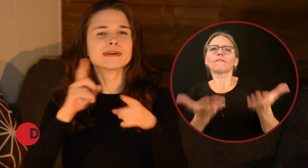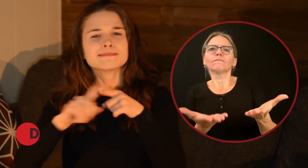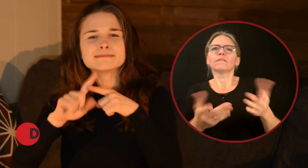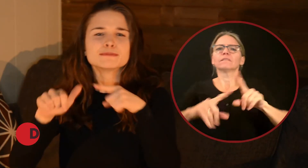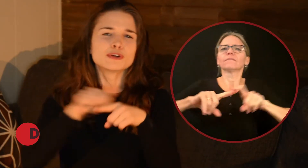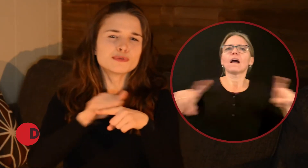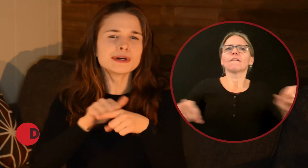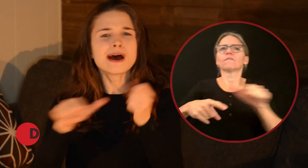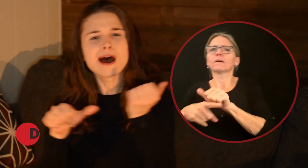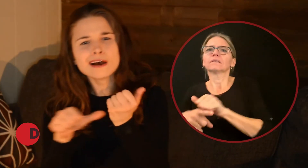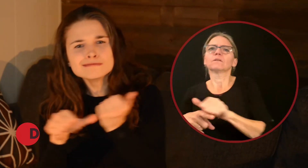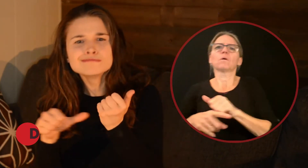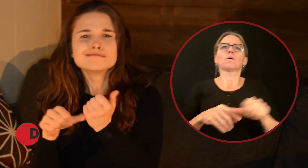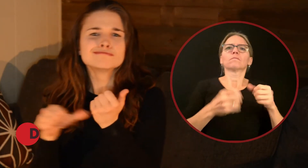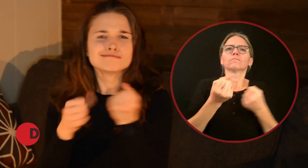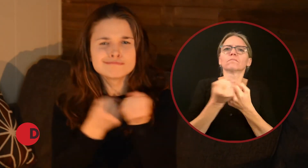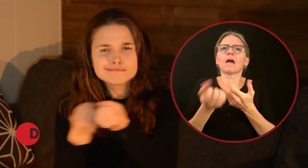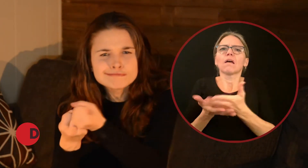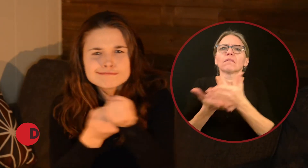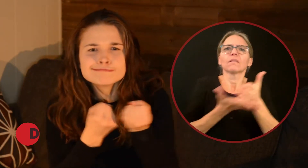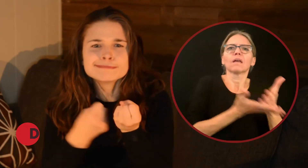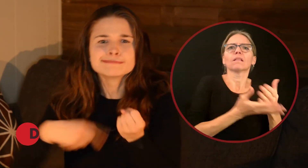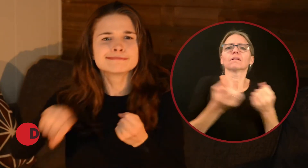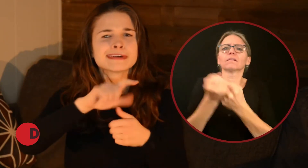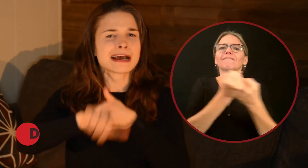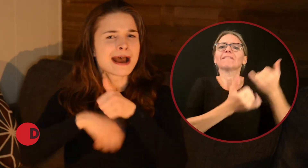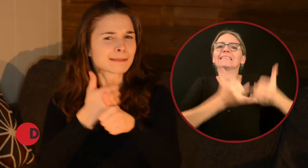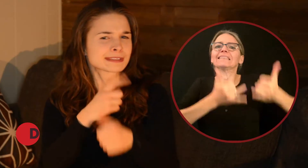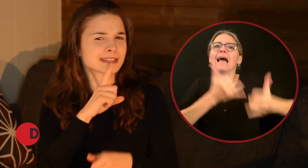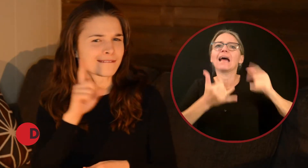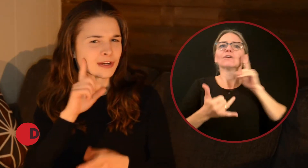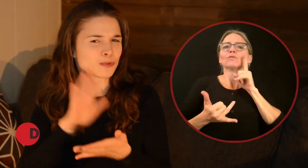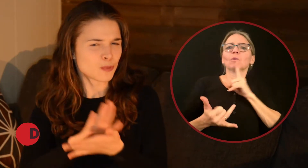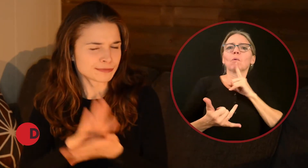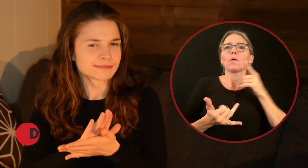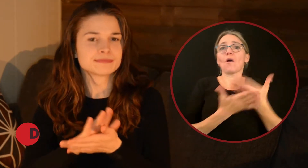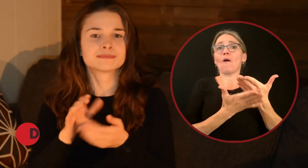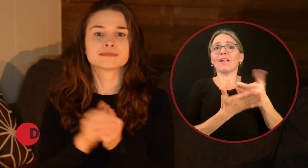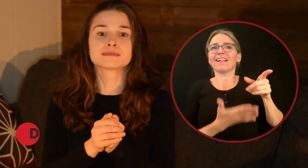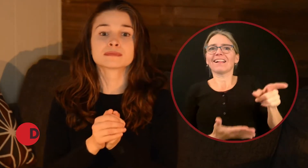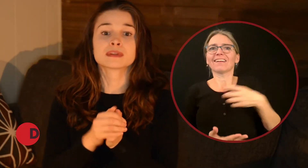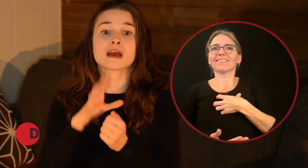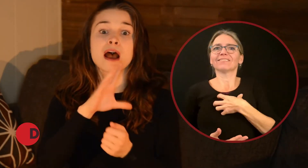They provided training and assistance to alumni of the Deaf school.